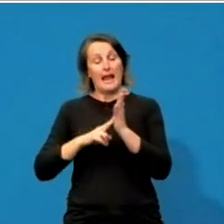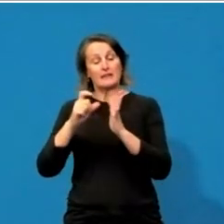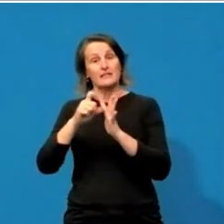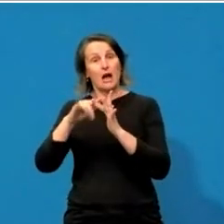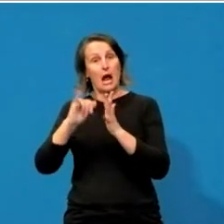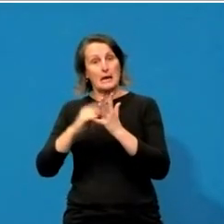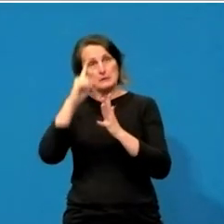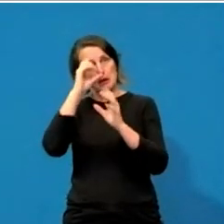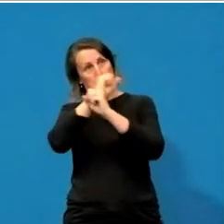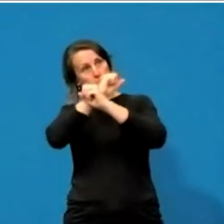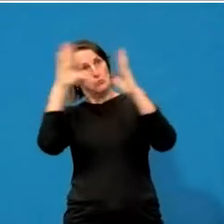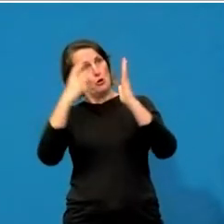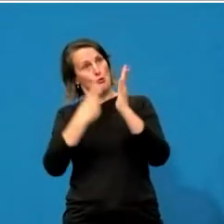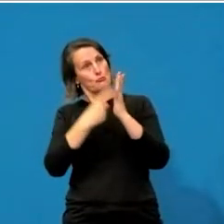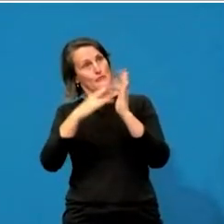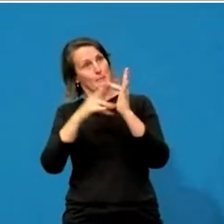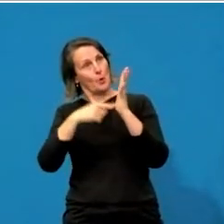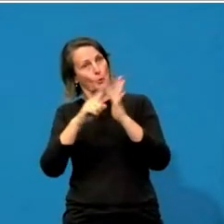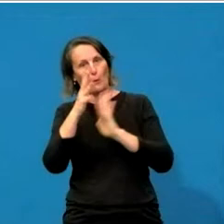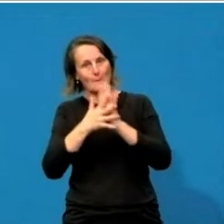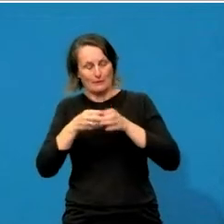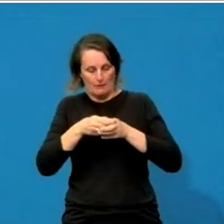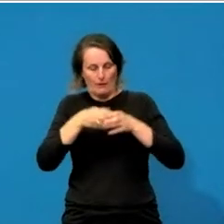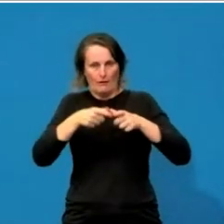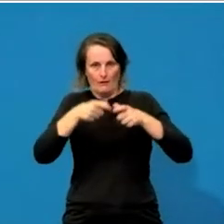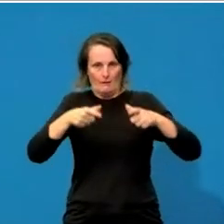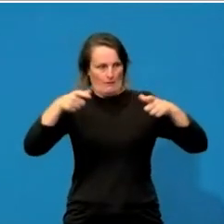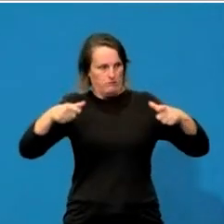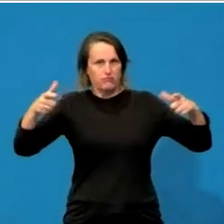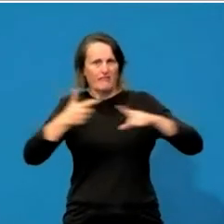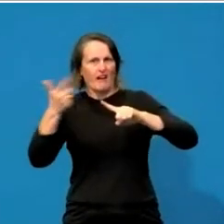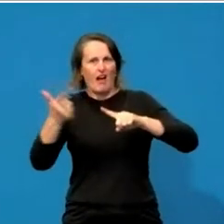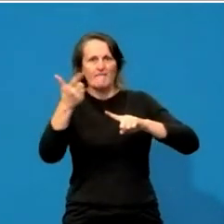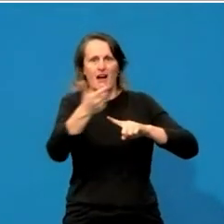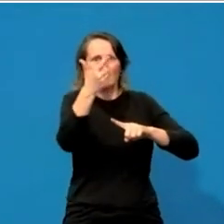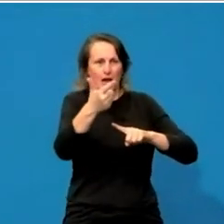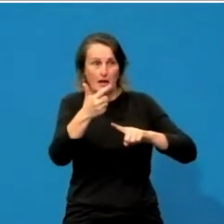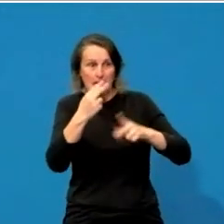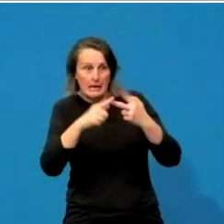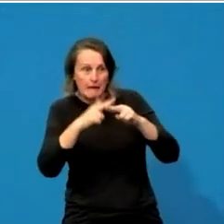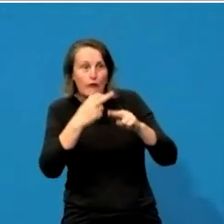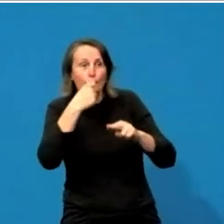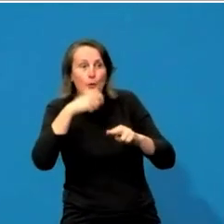regions into seven categories, depending upon their population size and isolation from